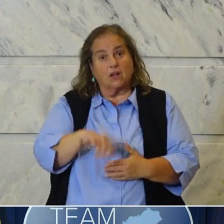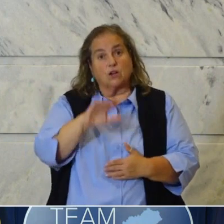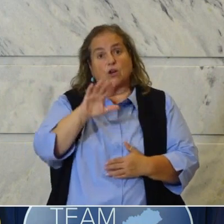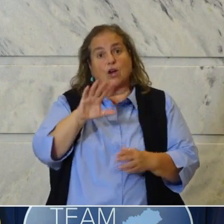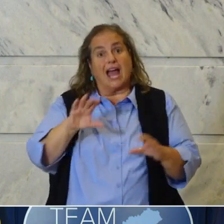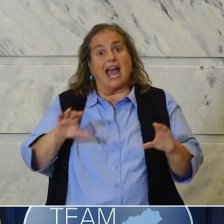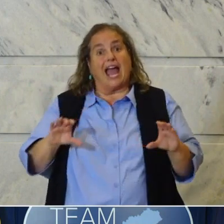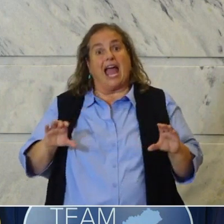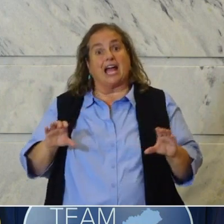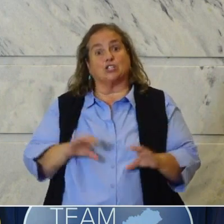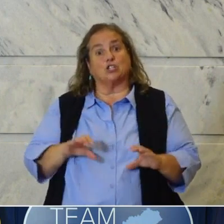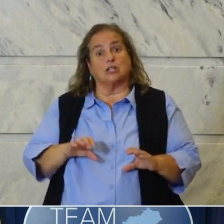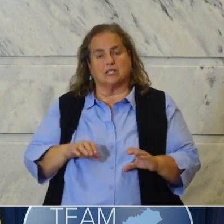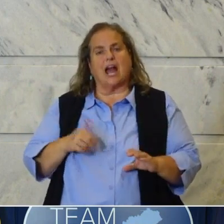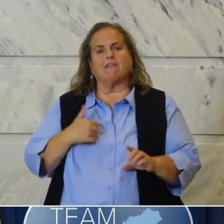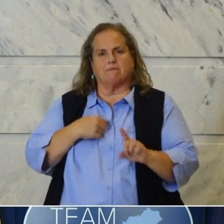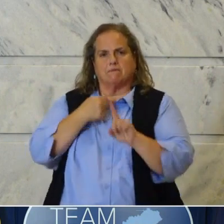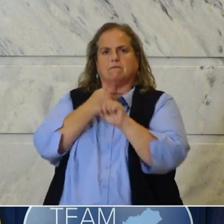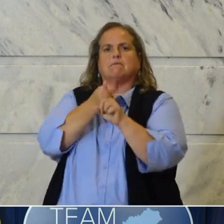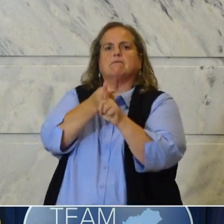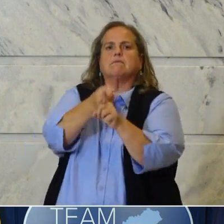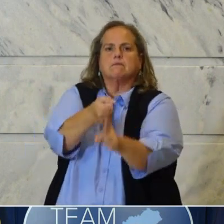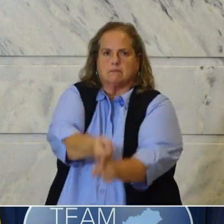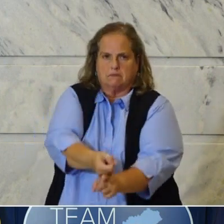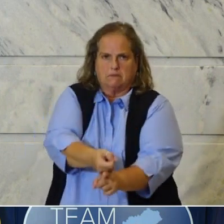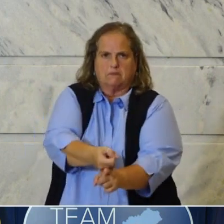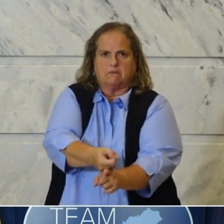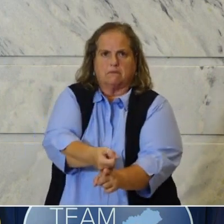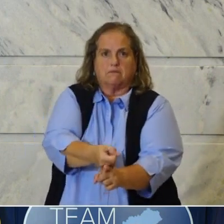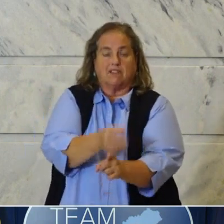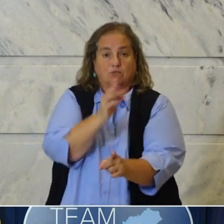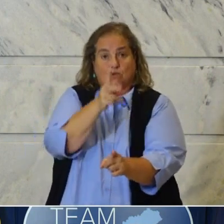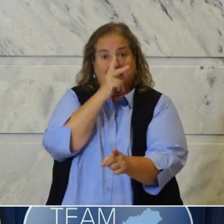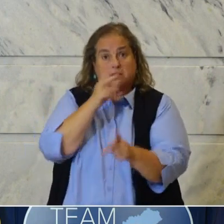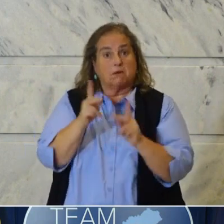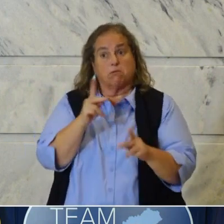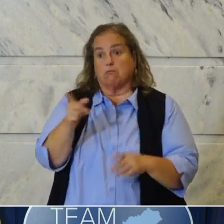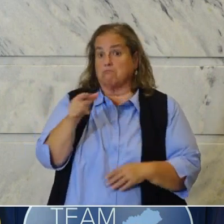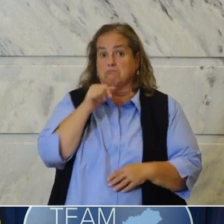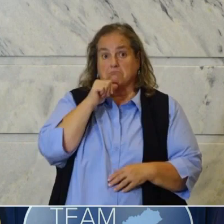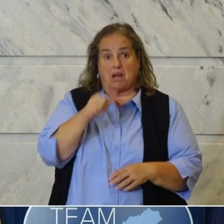consequences. So if you see people not complying with masks all the time and